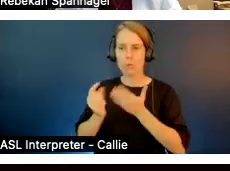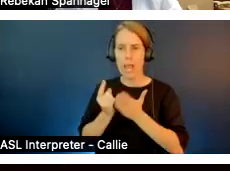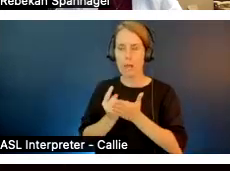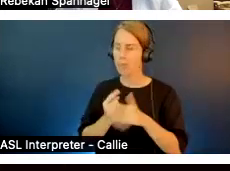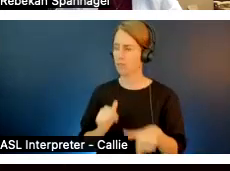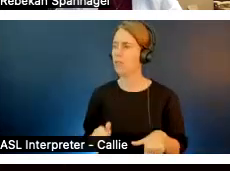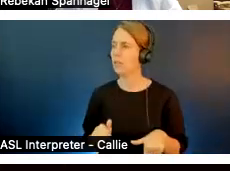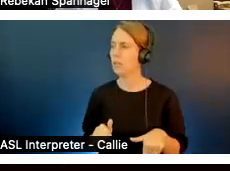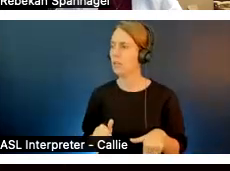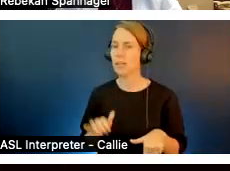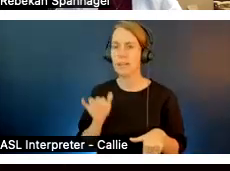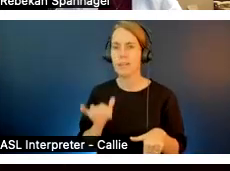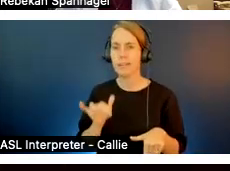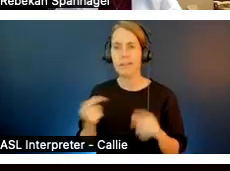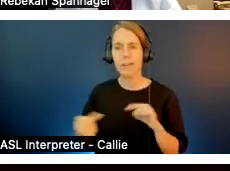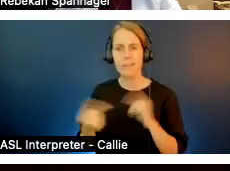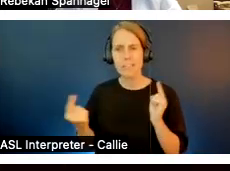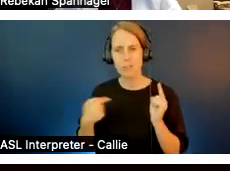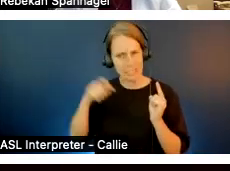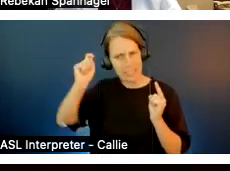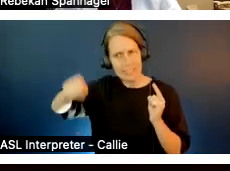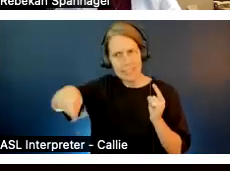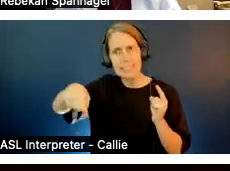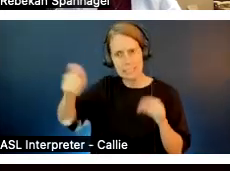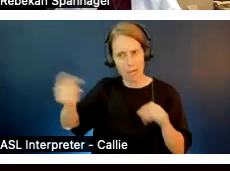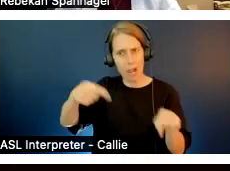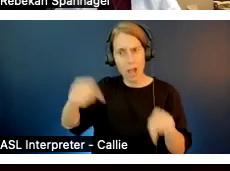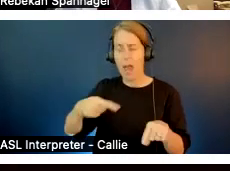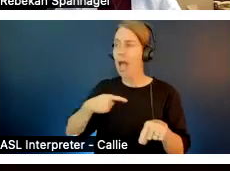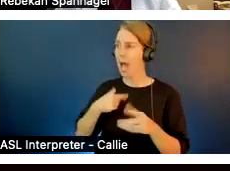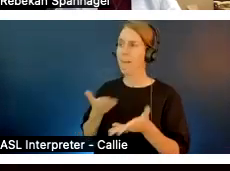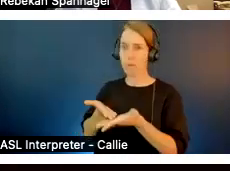right to ask for a fair hearing what happens to me in the meantime while this fair hearing is being